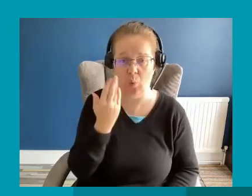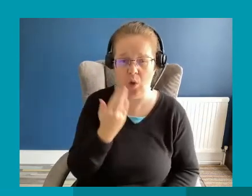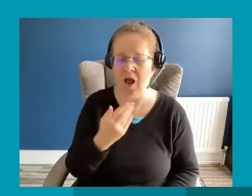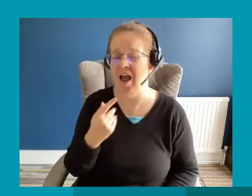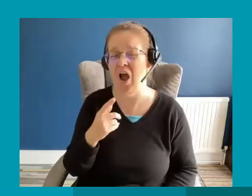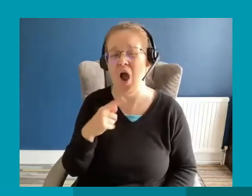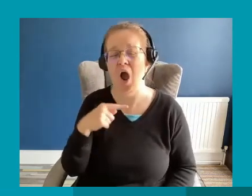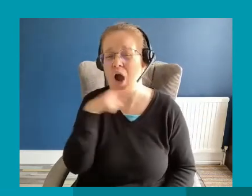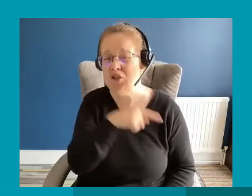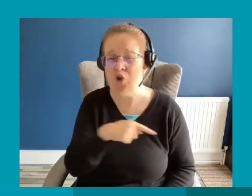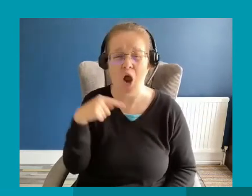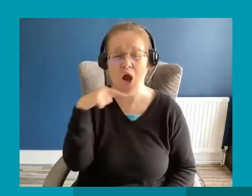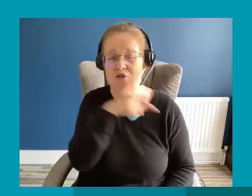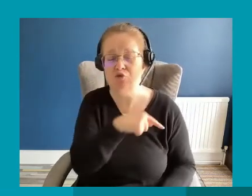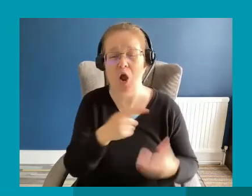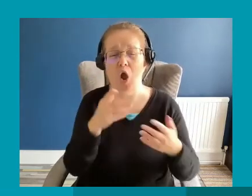planning resources on there.